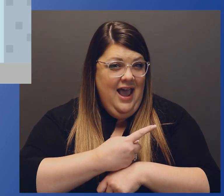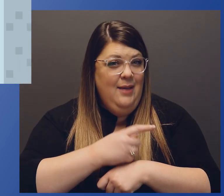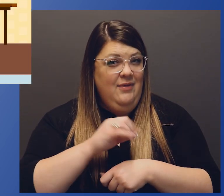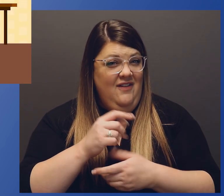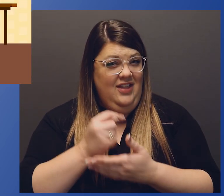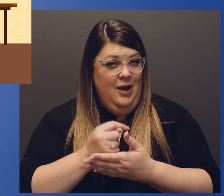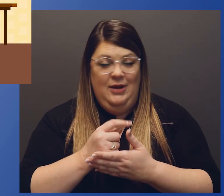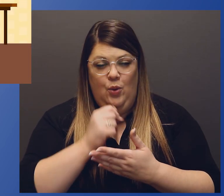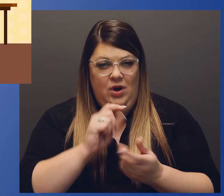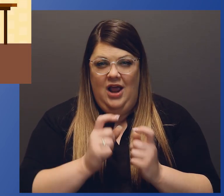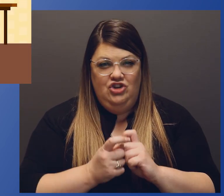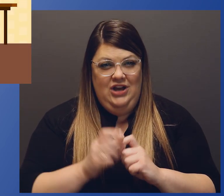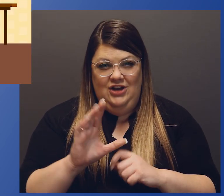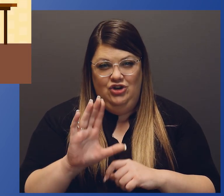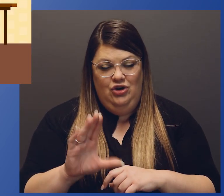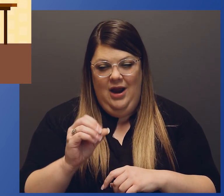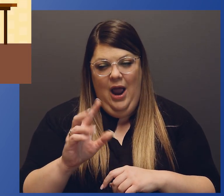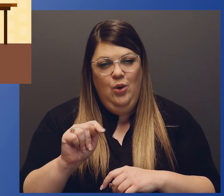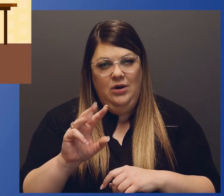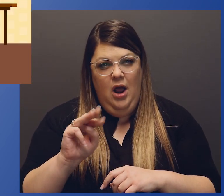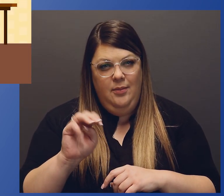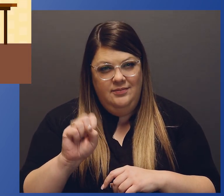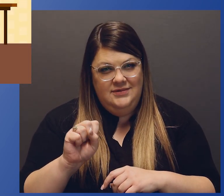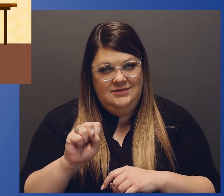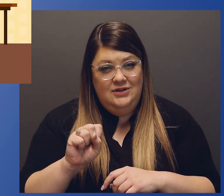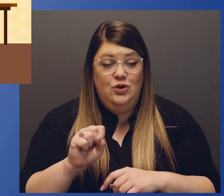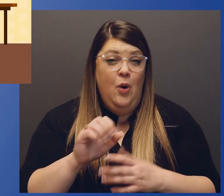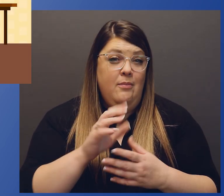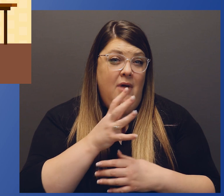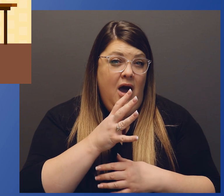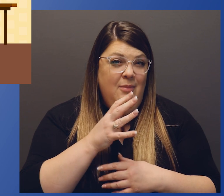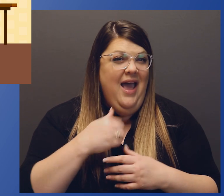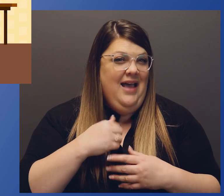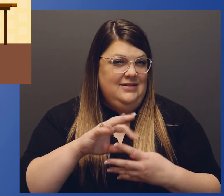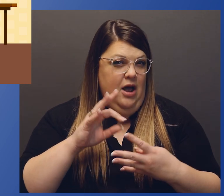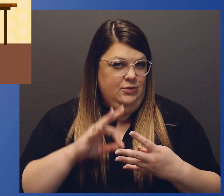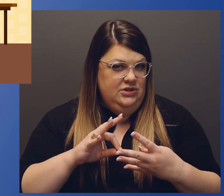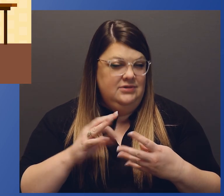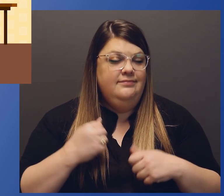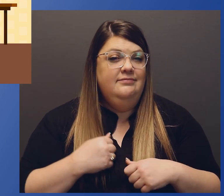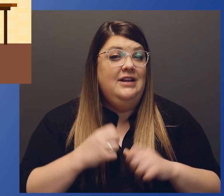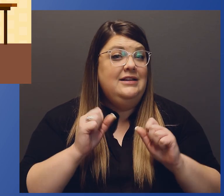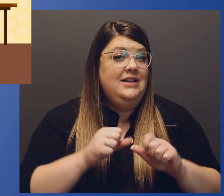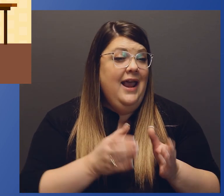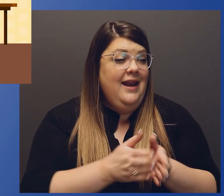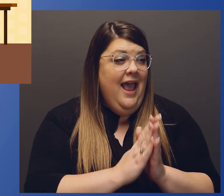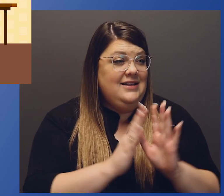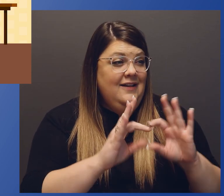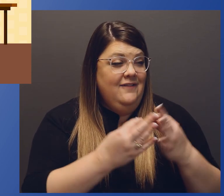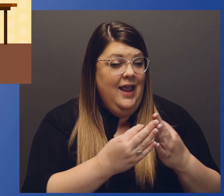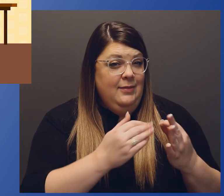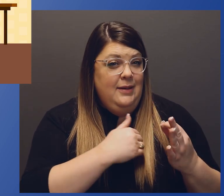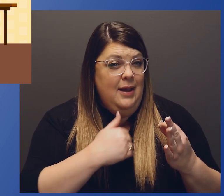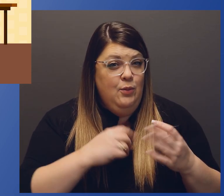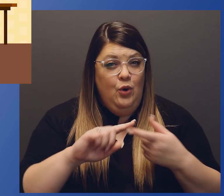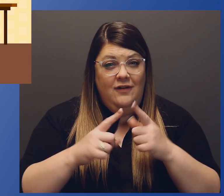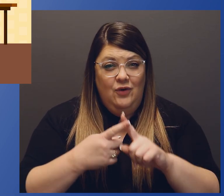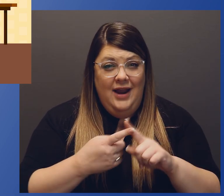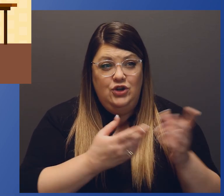and can: ask a family member or friend to take Susie to the 1:00 p.m. appointment, decide to wait for a better time,